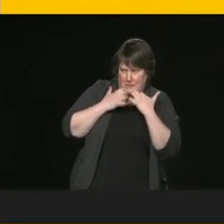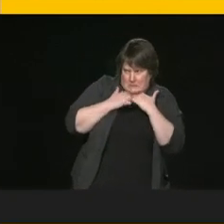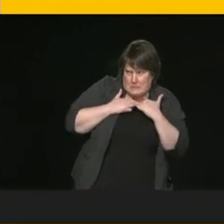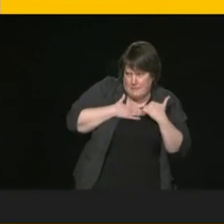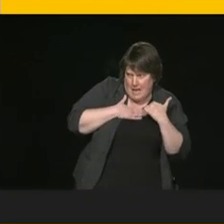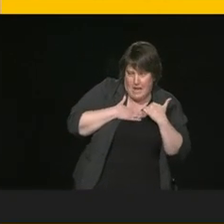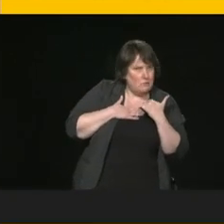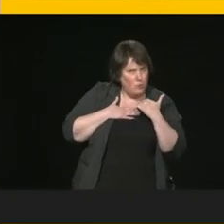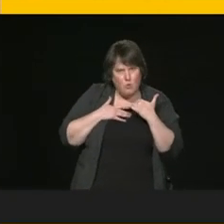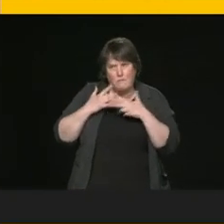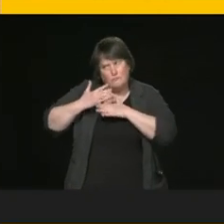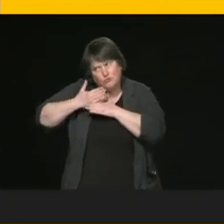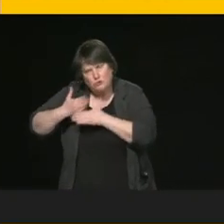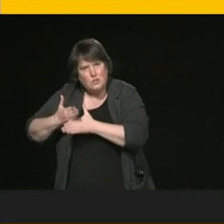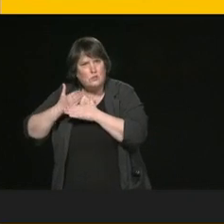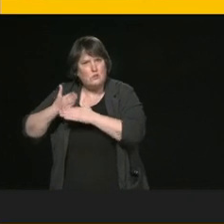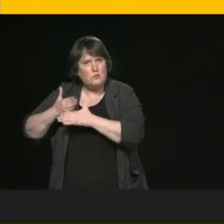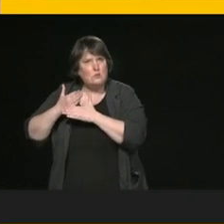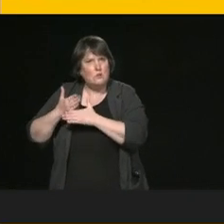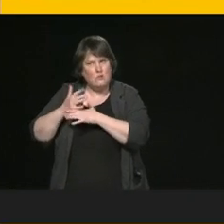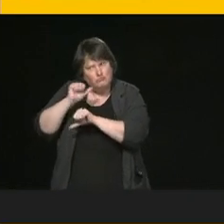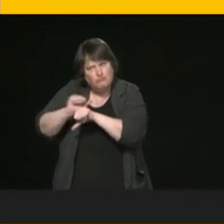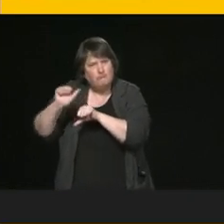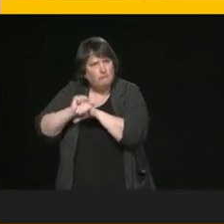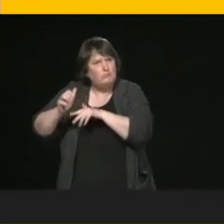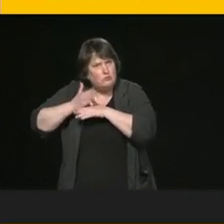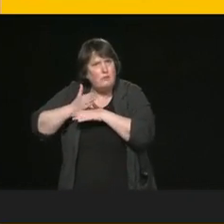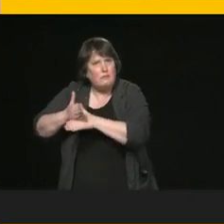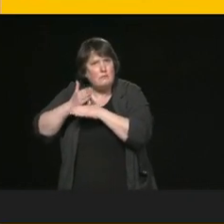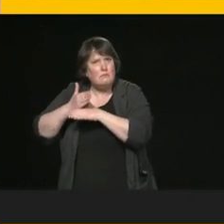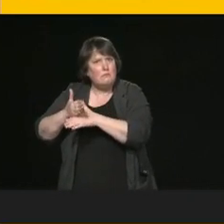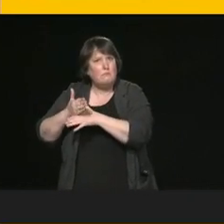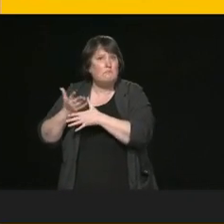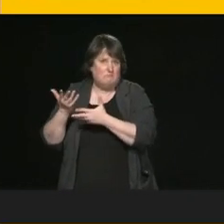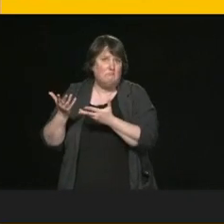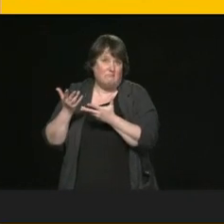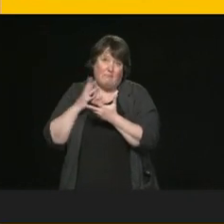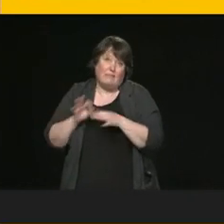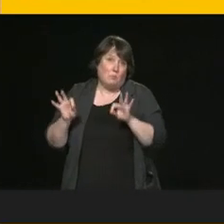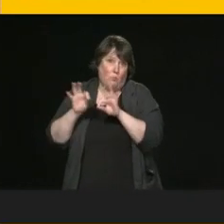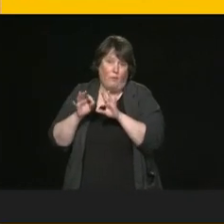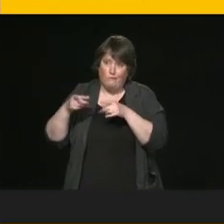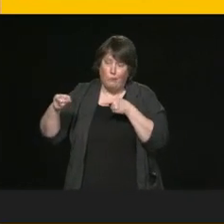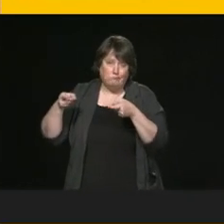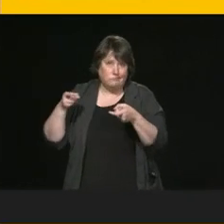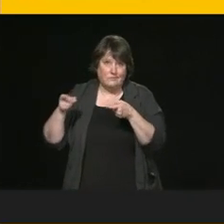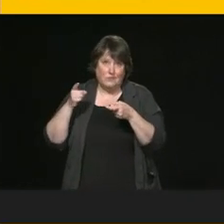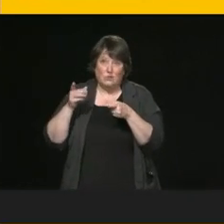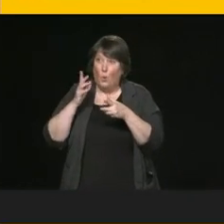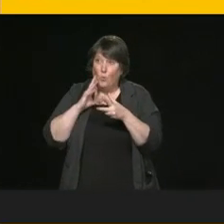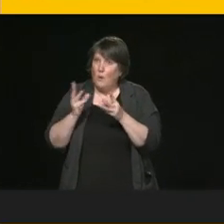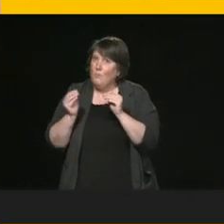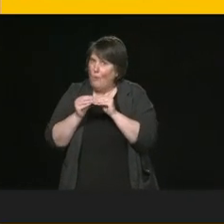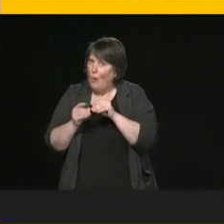TOGETHER, POOL THEIR RESEARCH AND TO REALLY SHARE THEIR EFFORTS TO MANAGE THESE